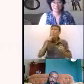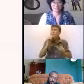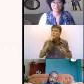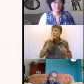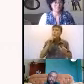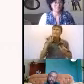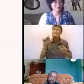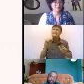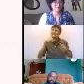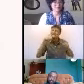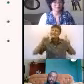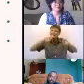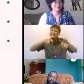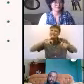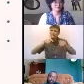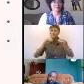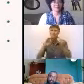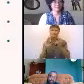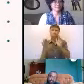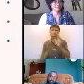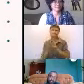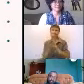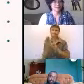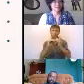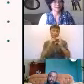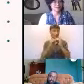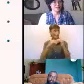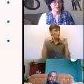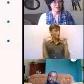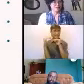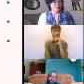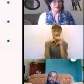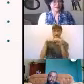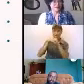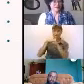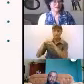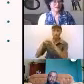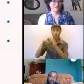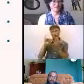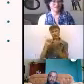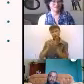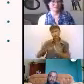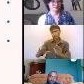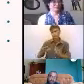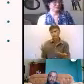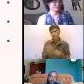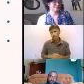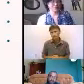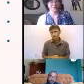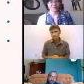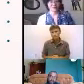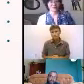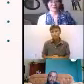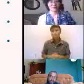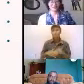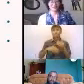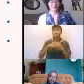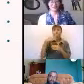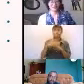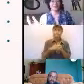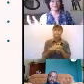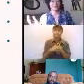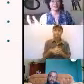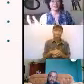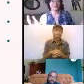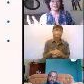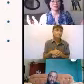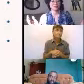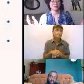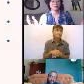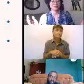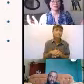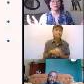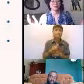That's great. Okay, I think this was also in Ruby and Brea’s